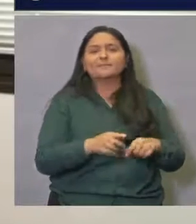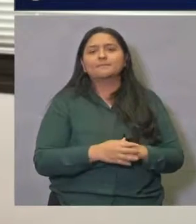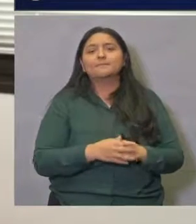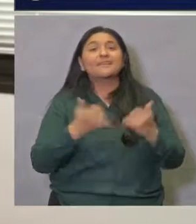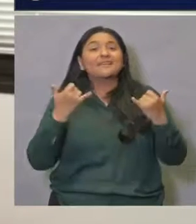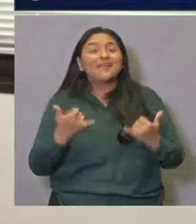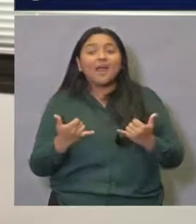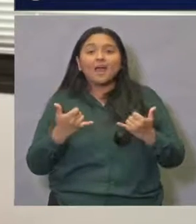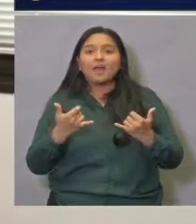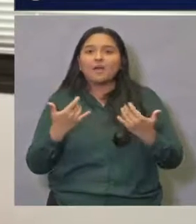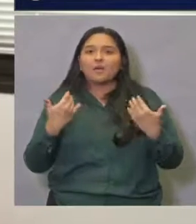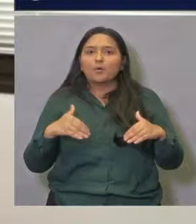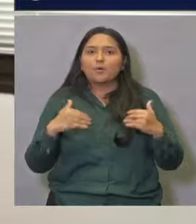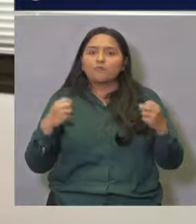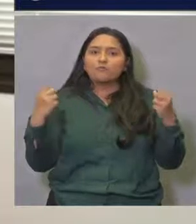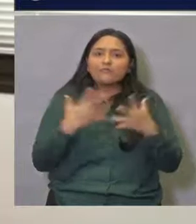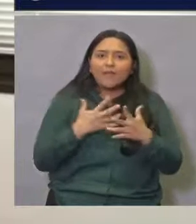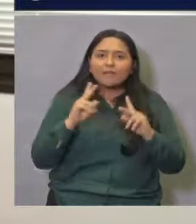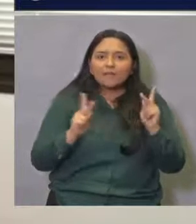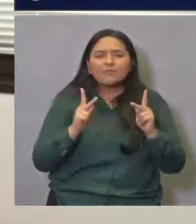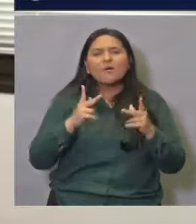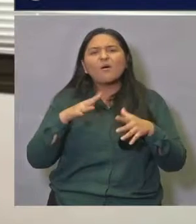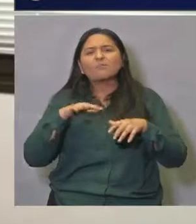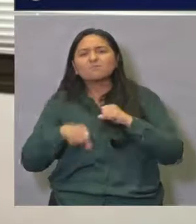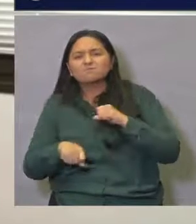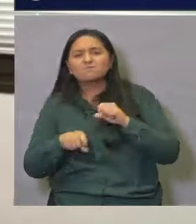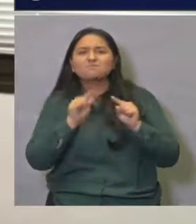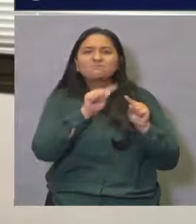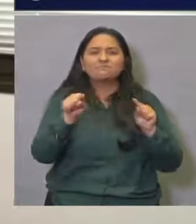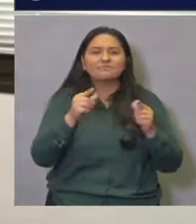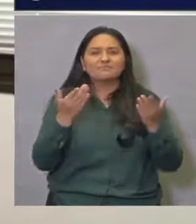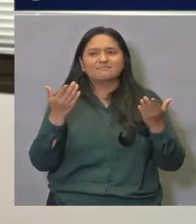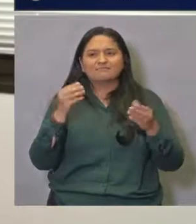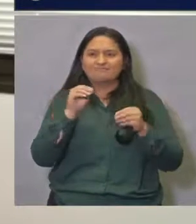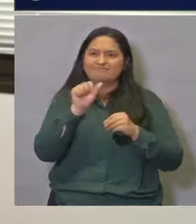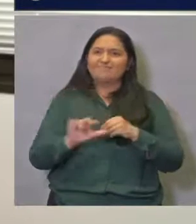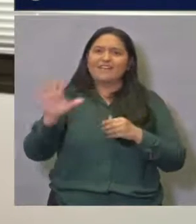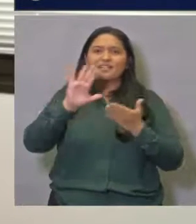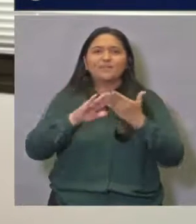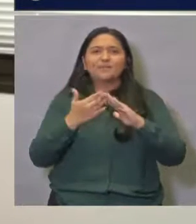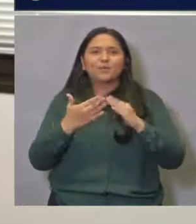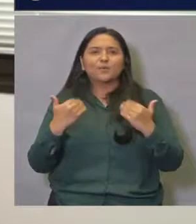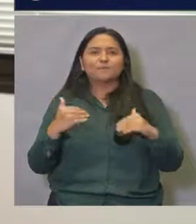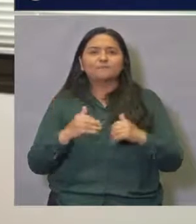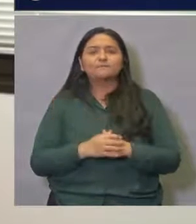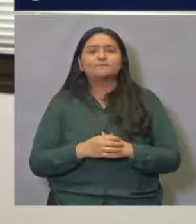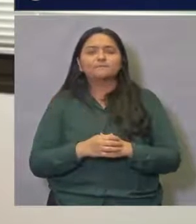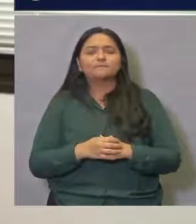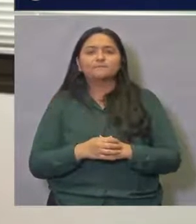ABOGADOCON NUESTROS HERMANOS Y HERMANAS ASIÁTICOS PARA